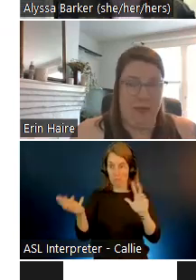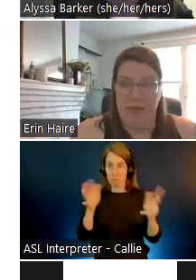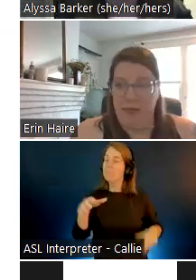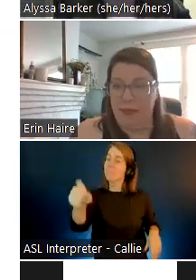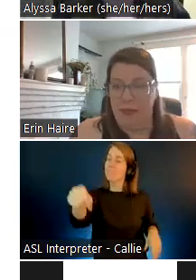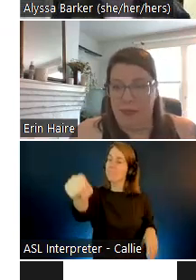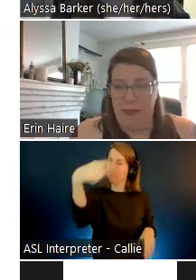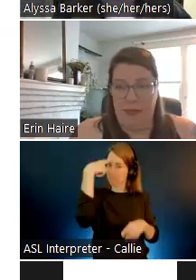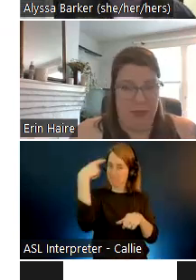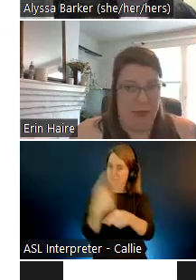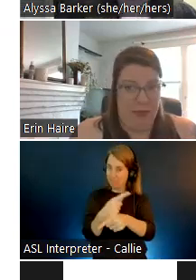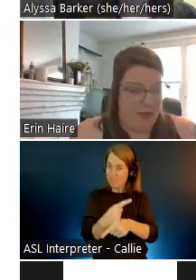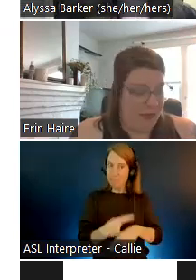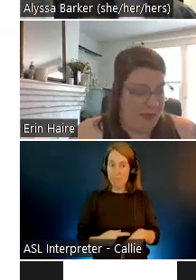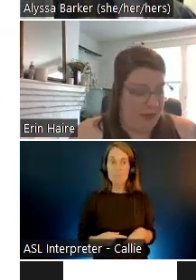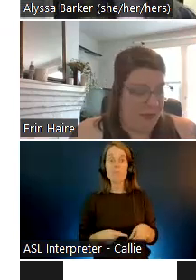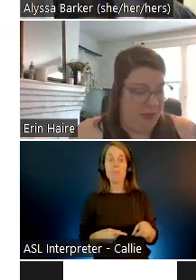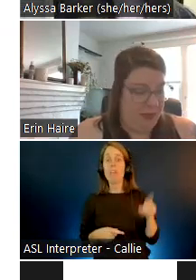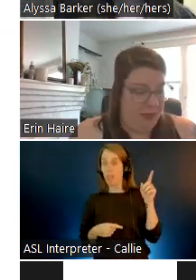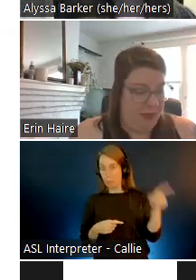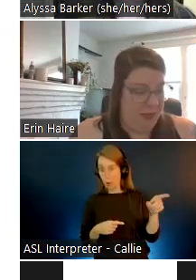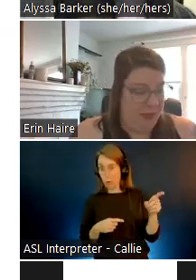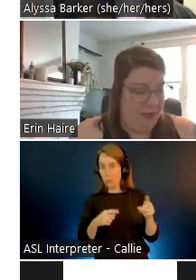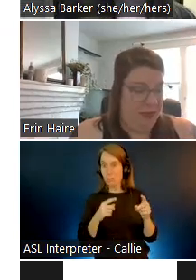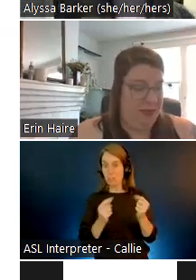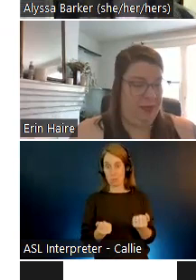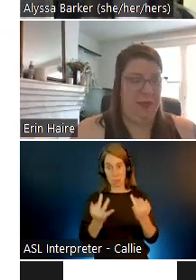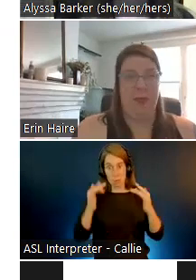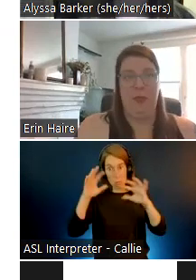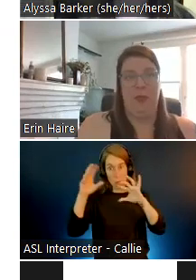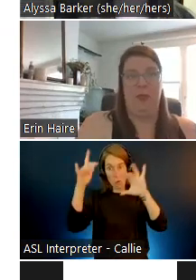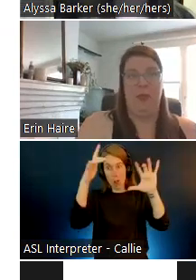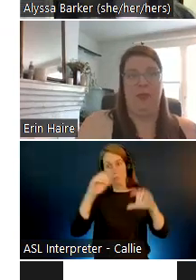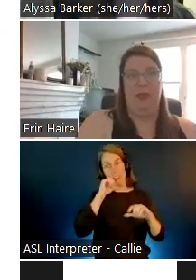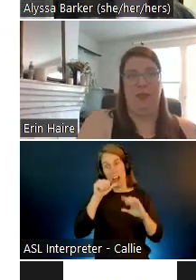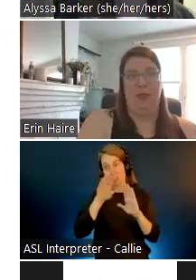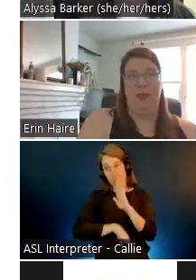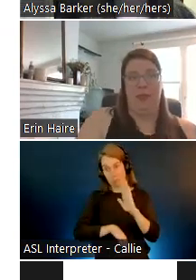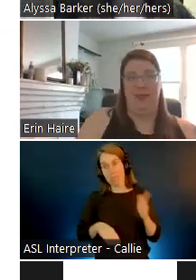and and those smoke alarms are are not cheap um they cost something so um